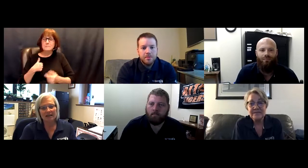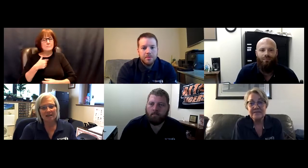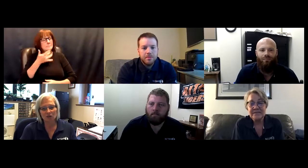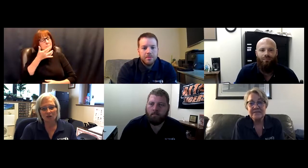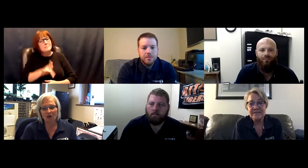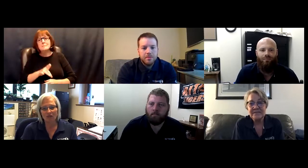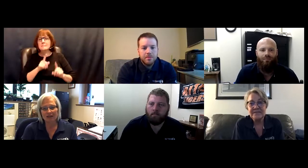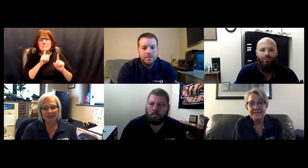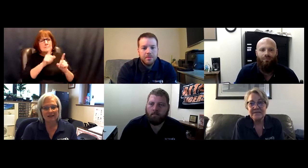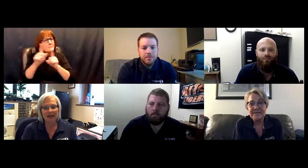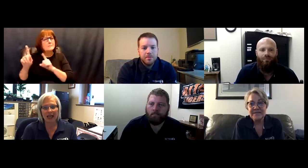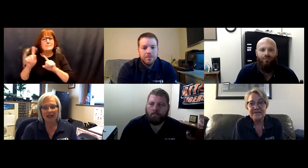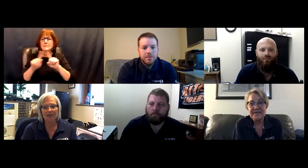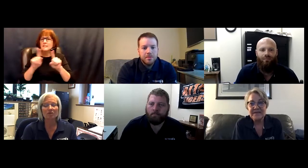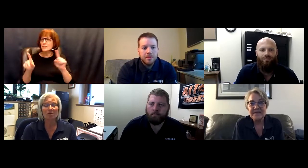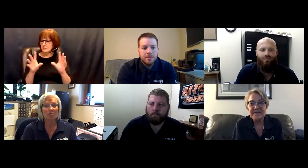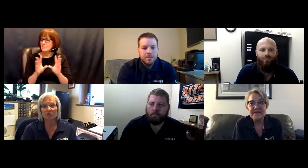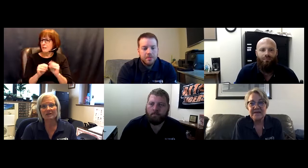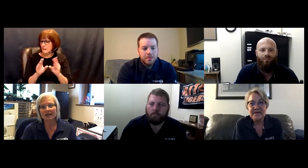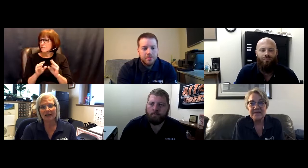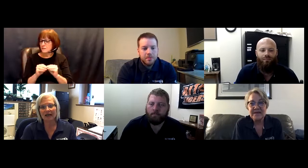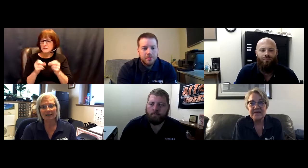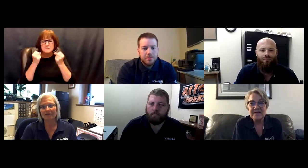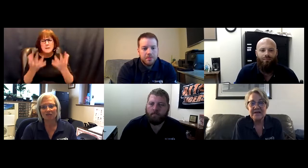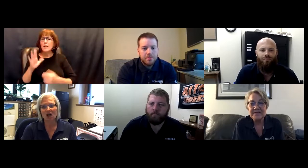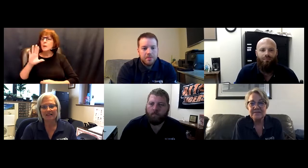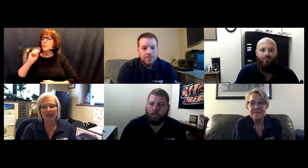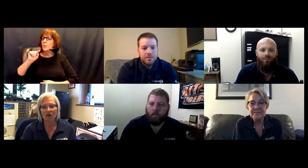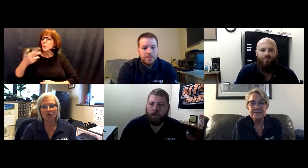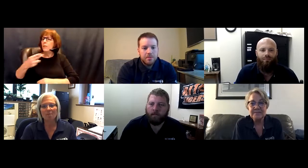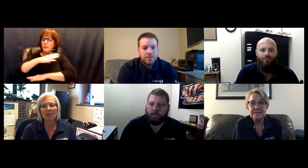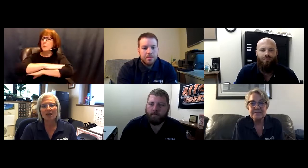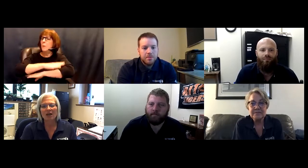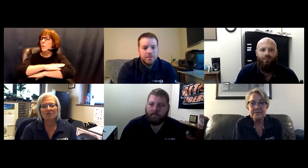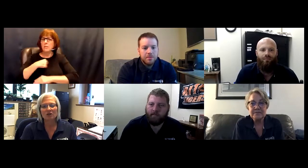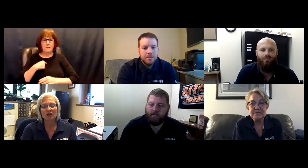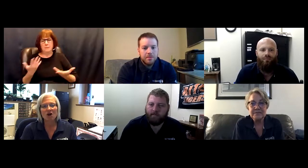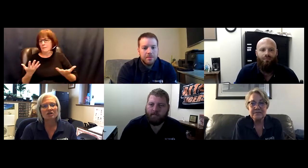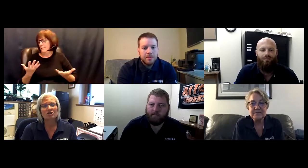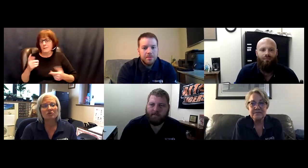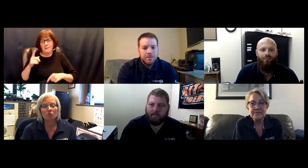several conferences and so many booths that I have lost count. It's really hard to choose